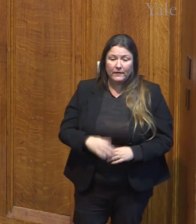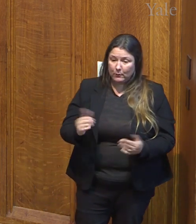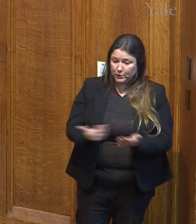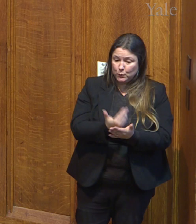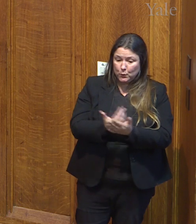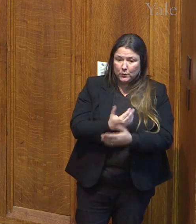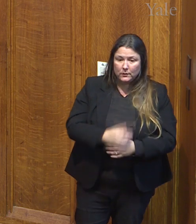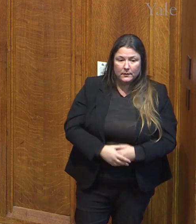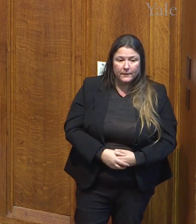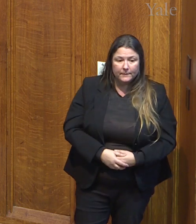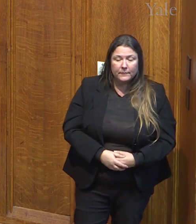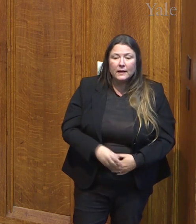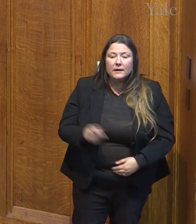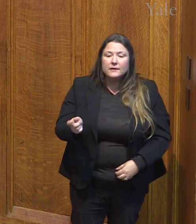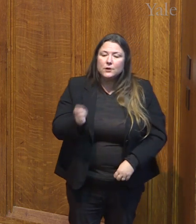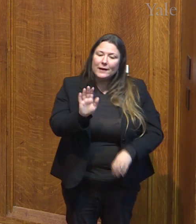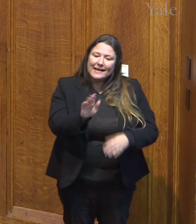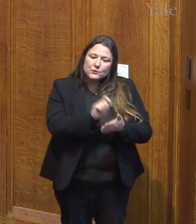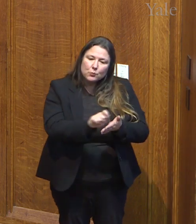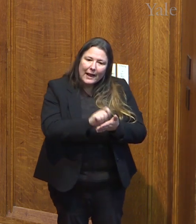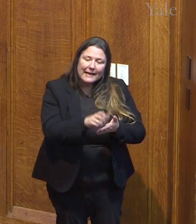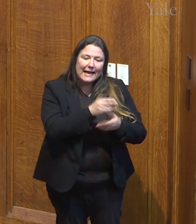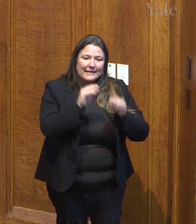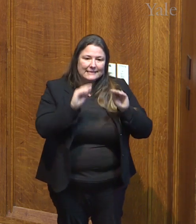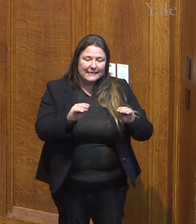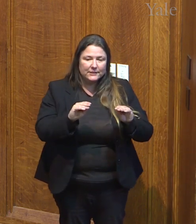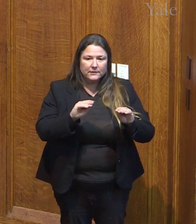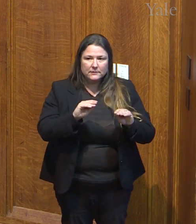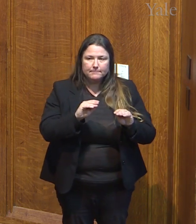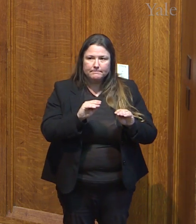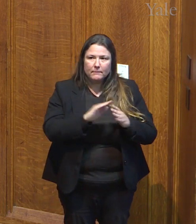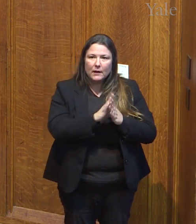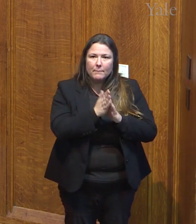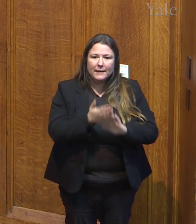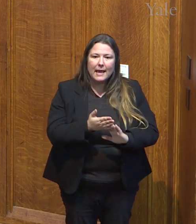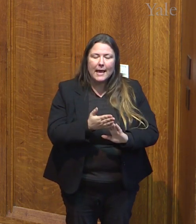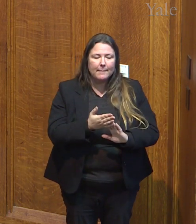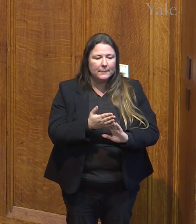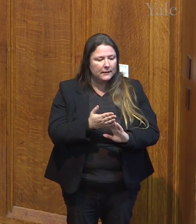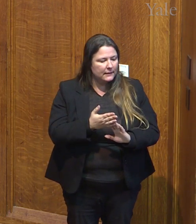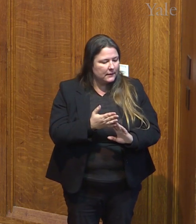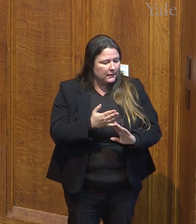Bébian's writings and teachings were to become the cornerstone of the education of the Deaf